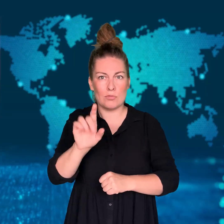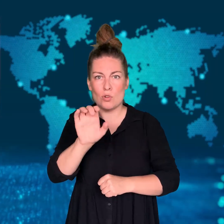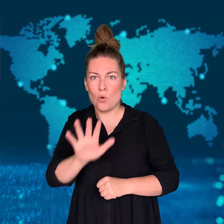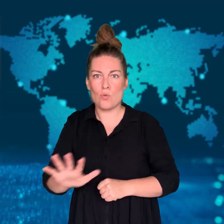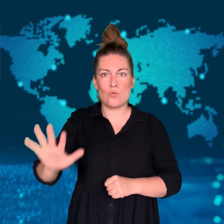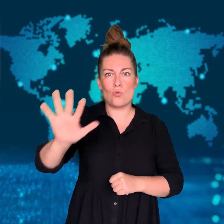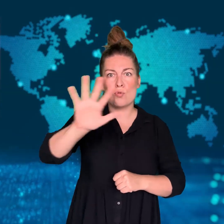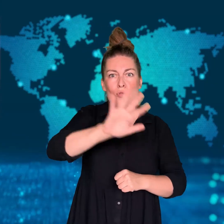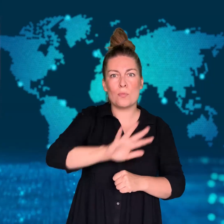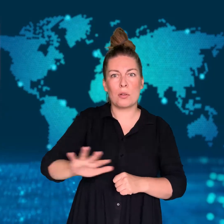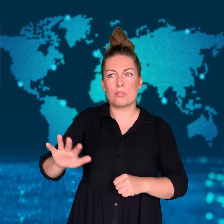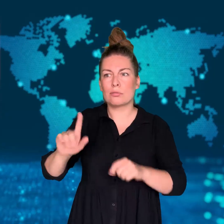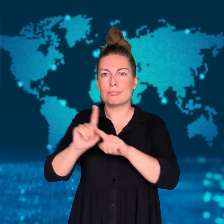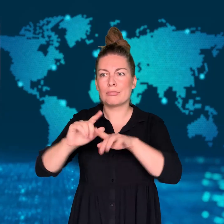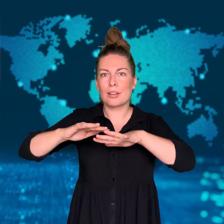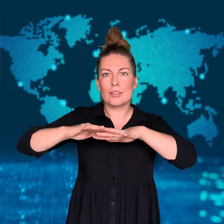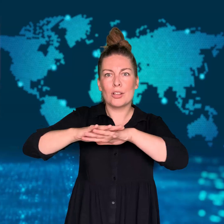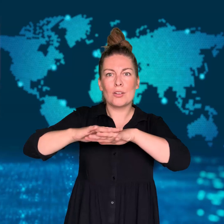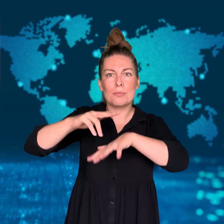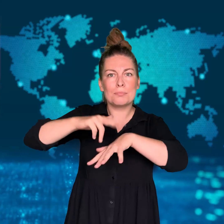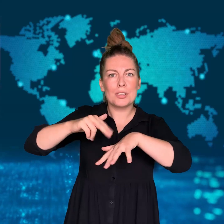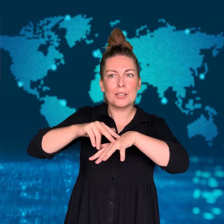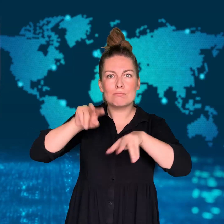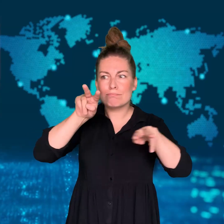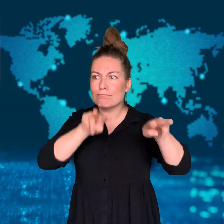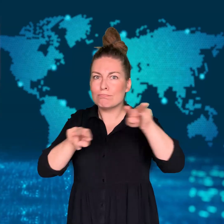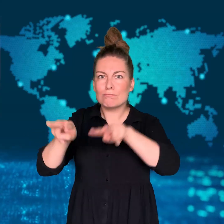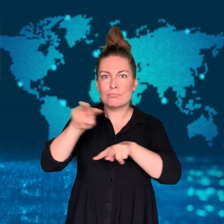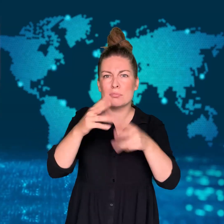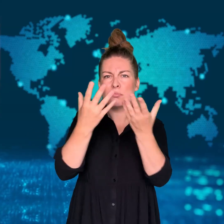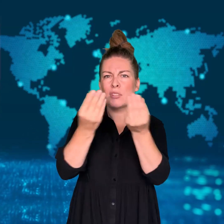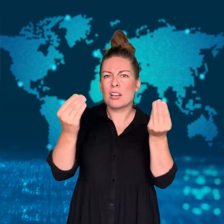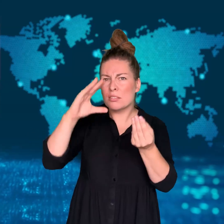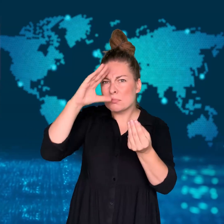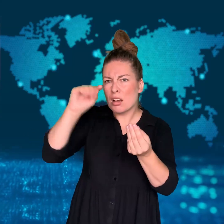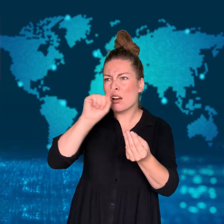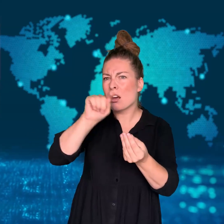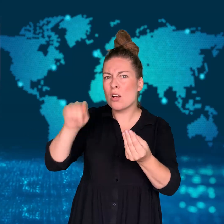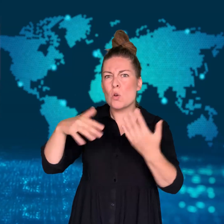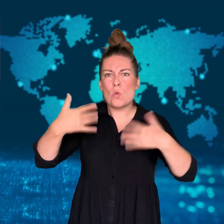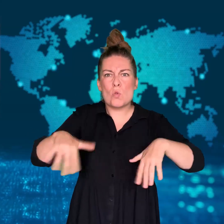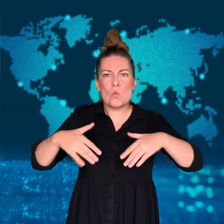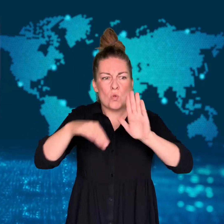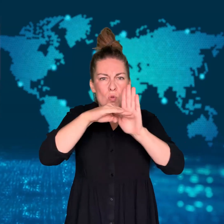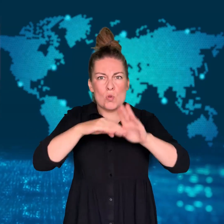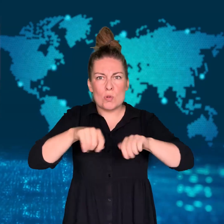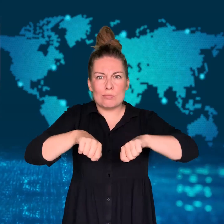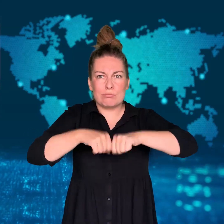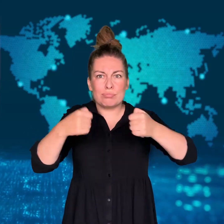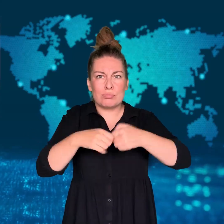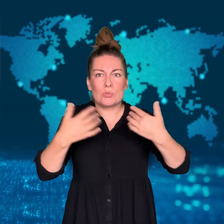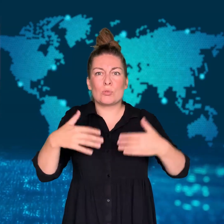Europol considered him one of the most wanted men in Europe.